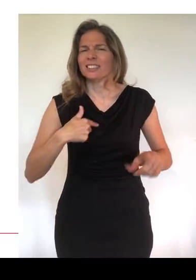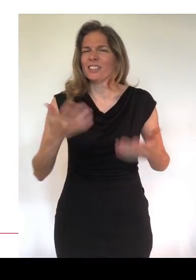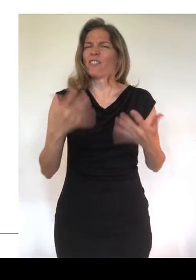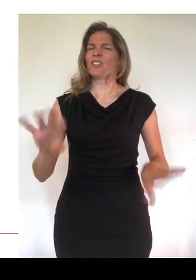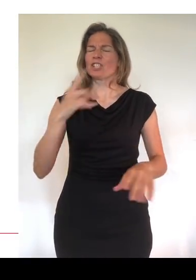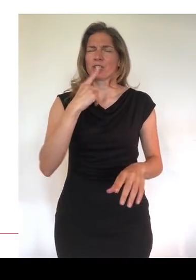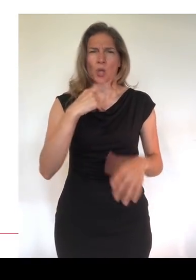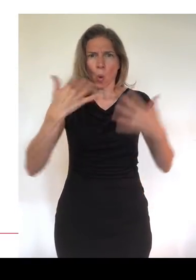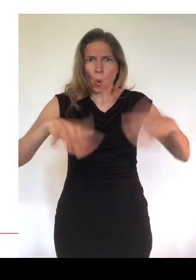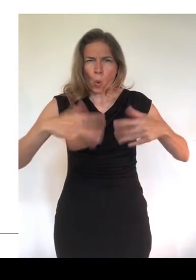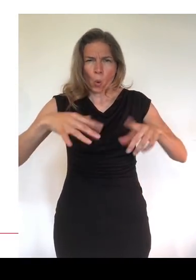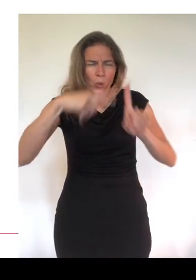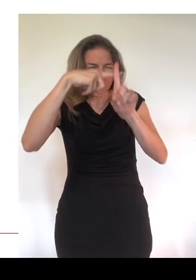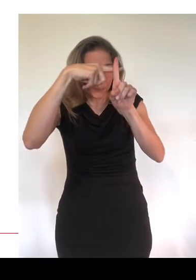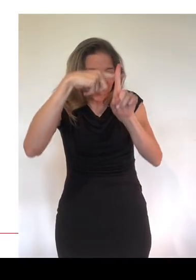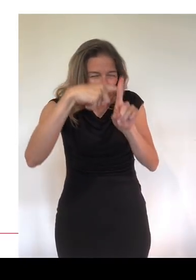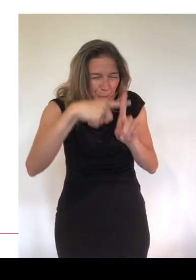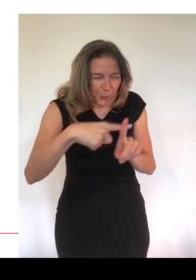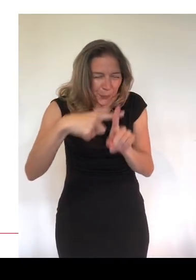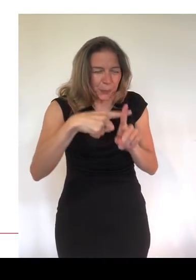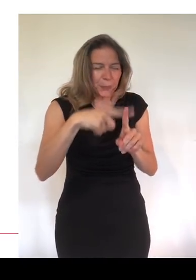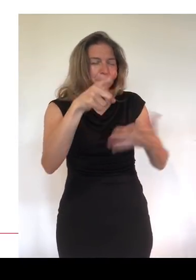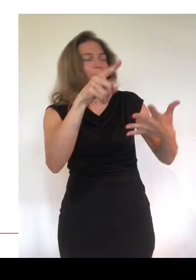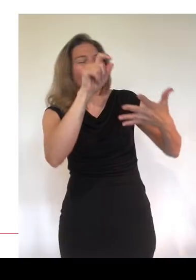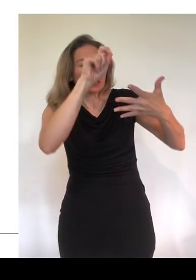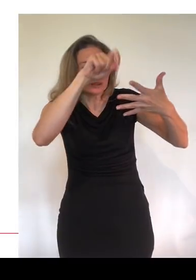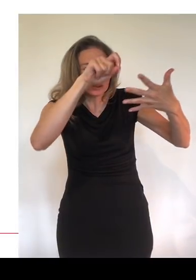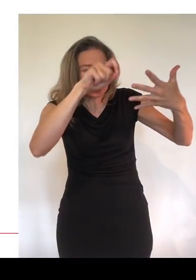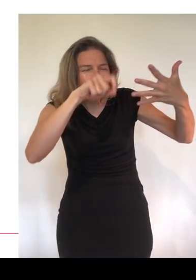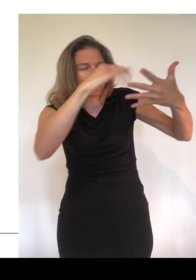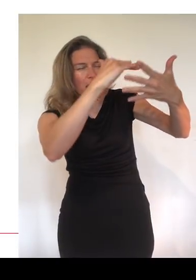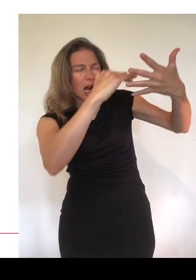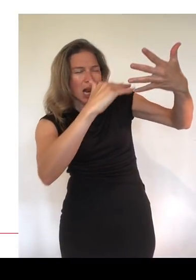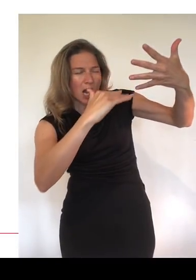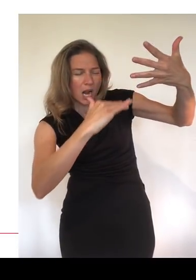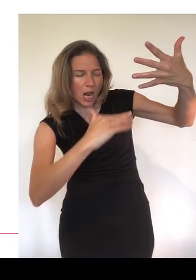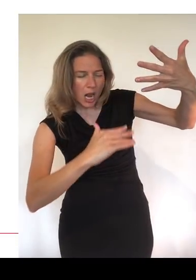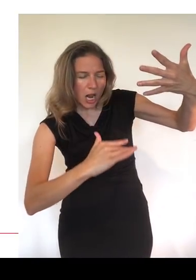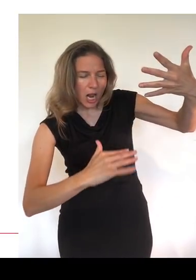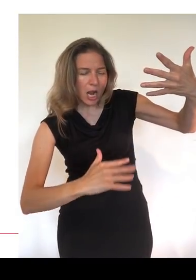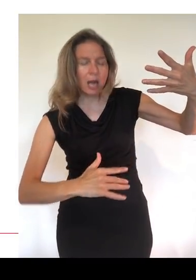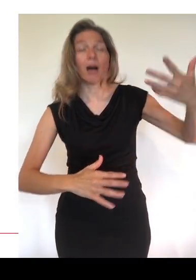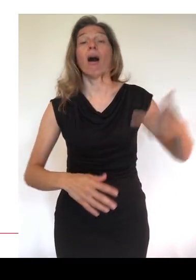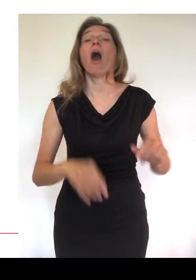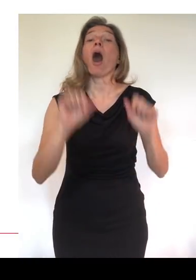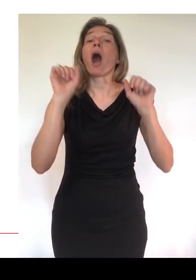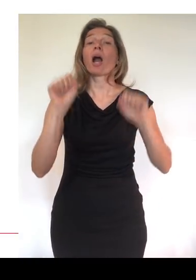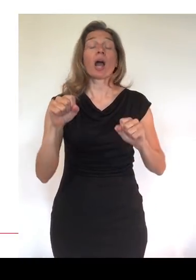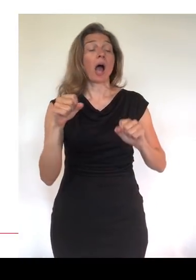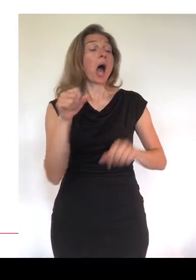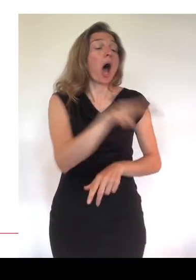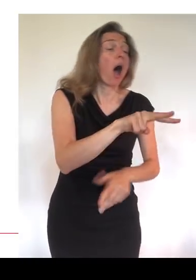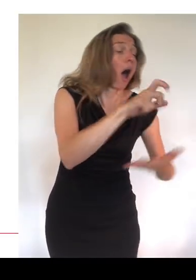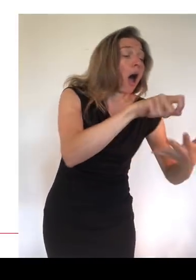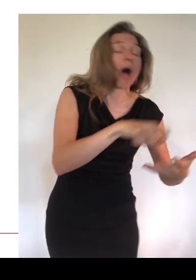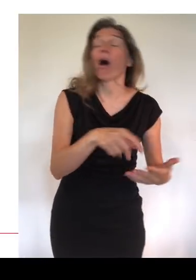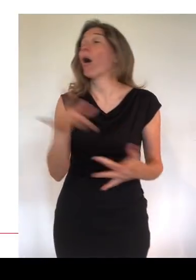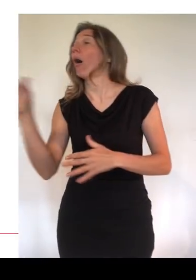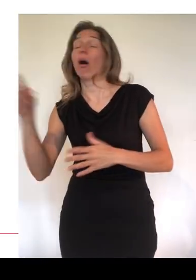said before they're quite detailed so there is a time and effort involved it's not something that you do in between things it's something that you really